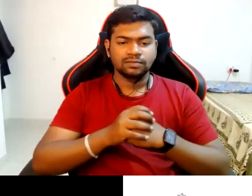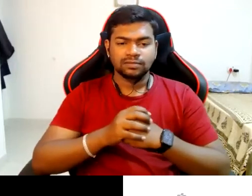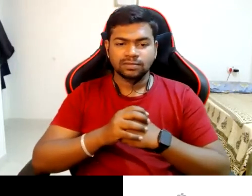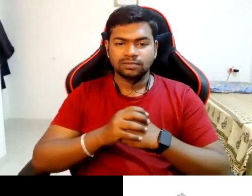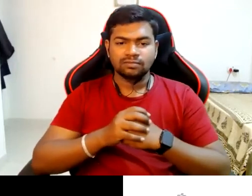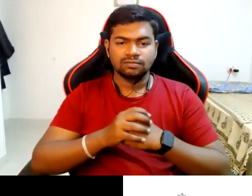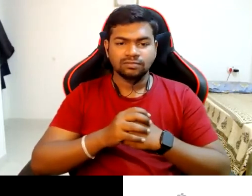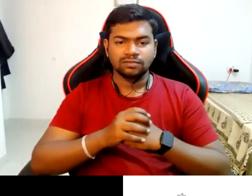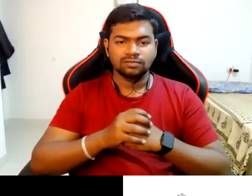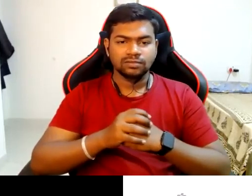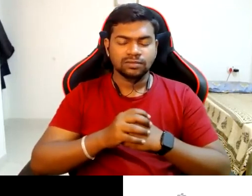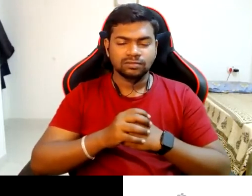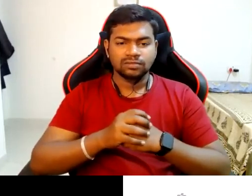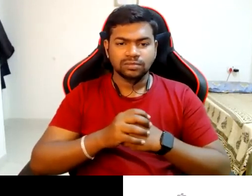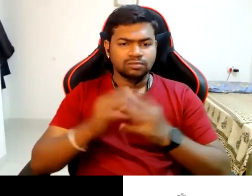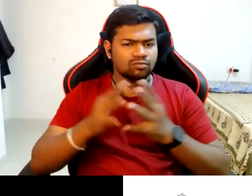A lot of people with hearing impairment are not able to speak well they struggle in speaking.